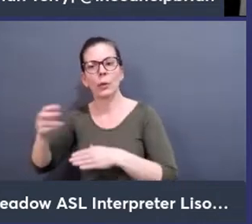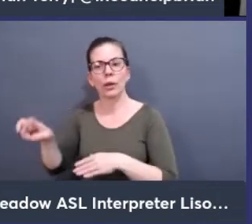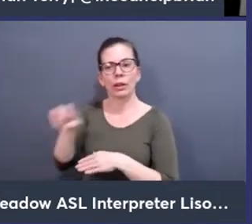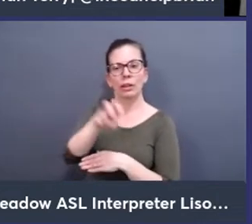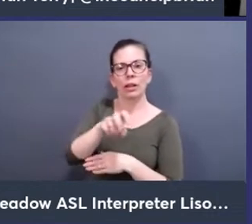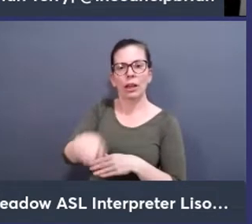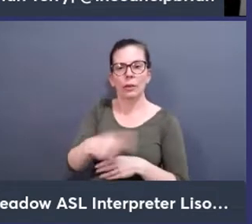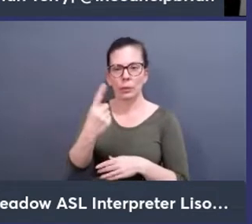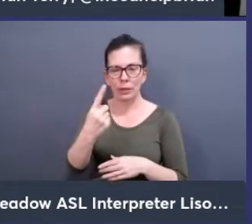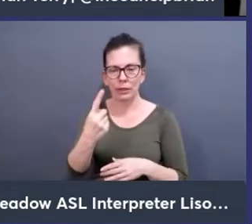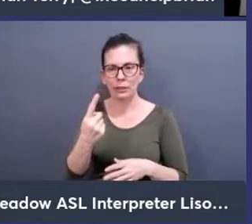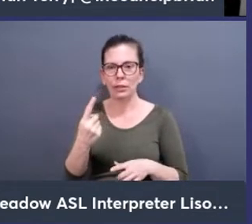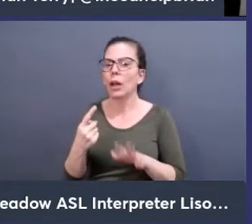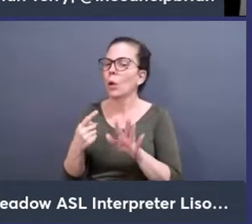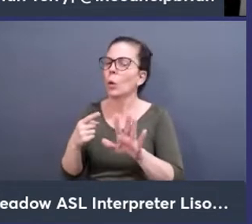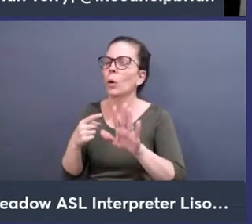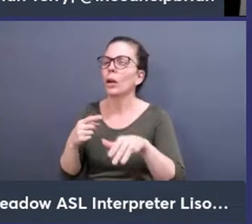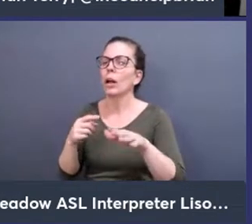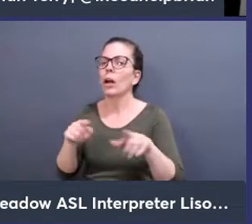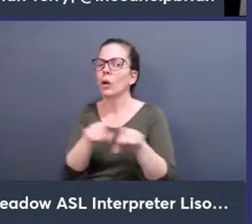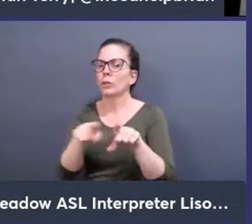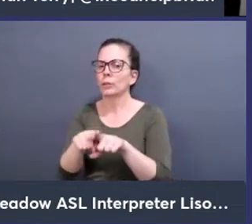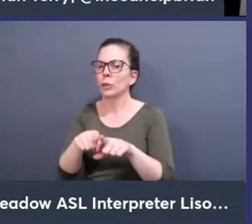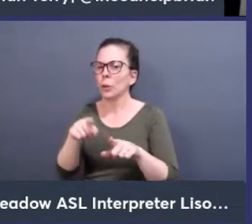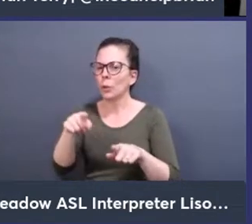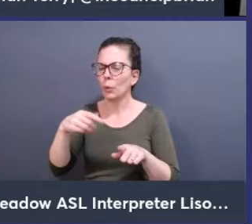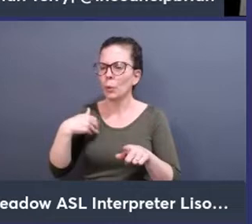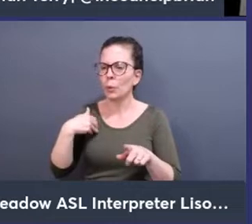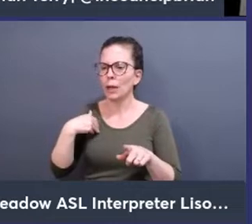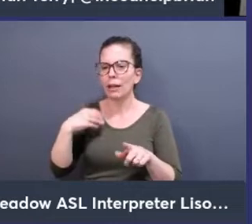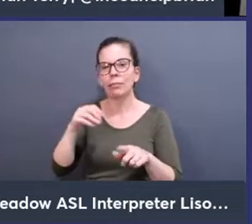So by the way, you can, there is an output window as well